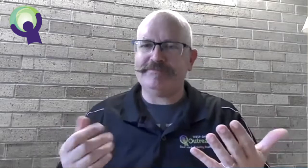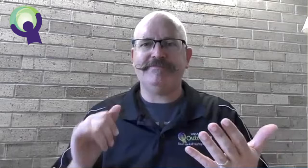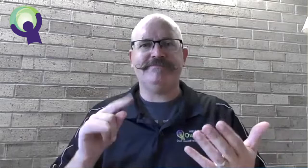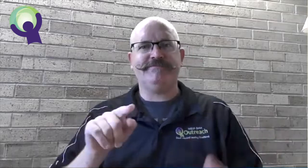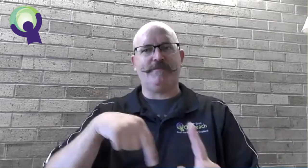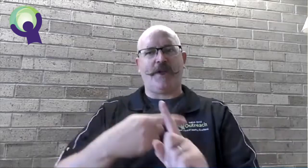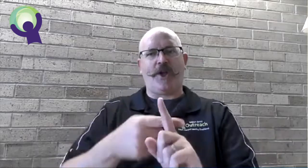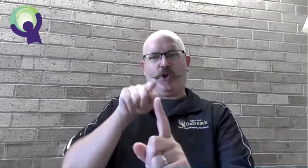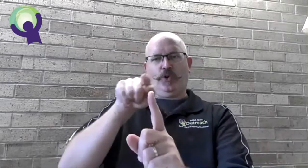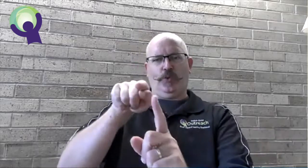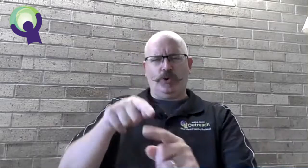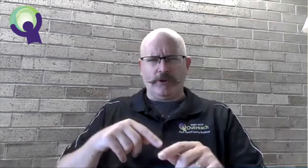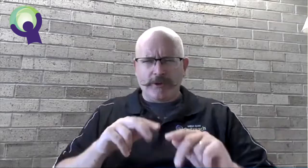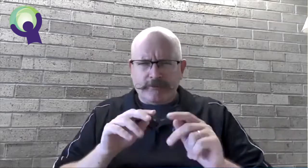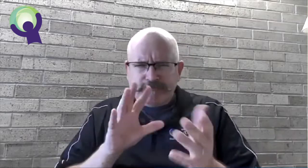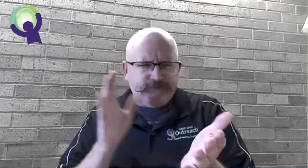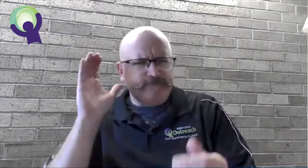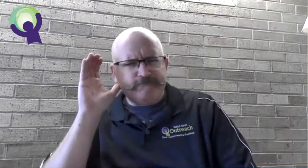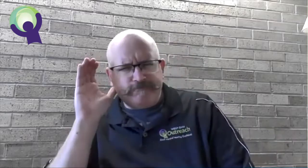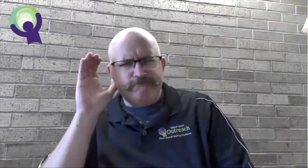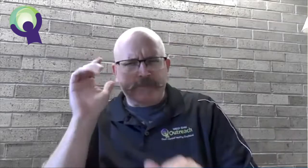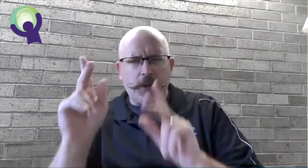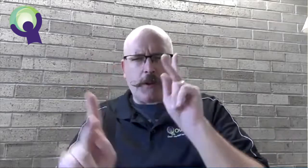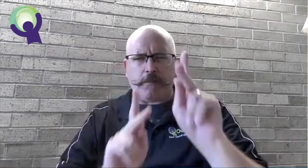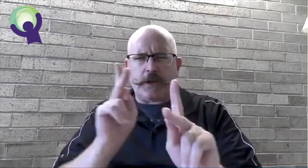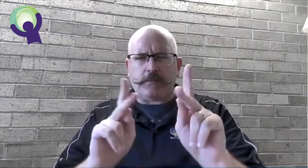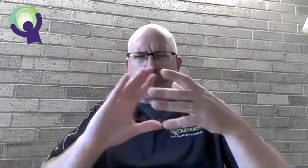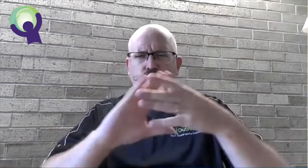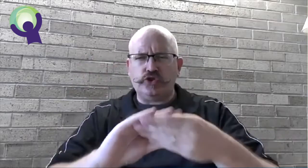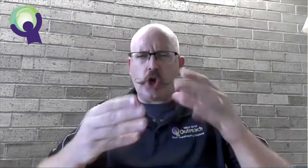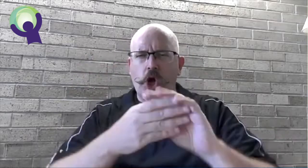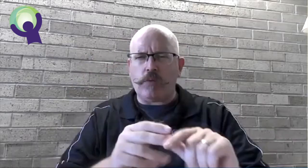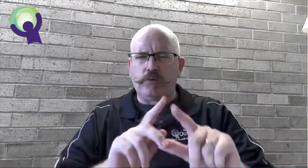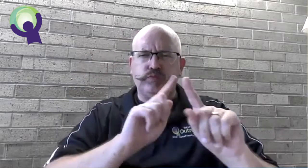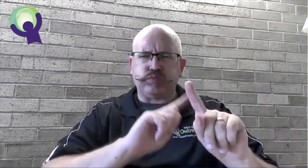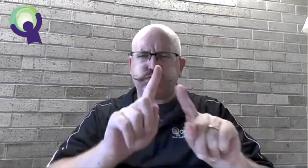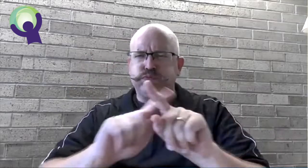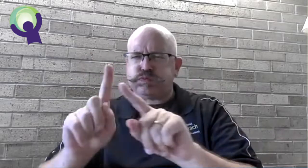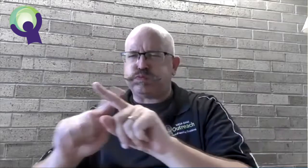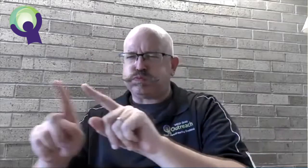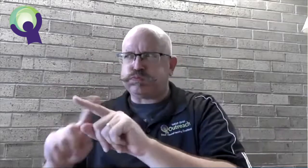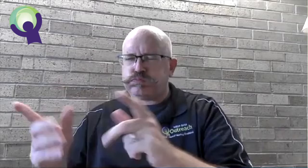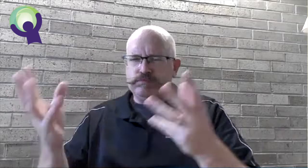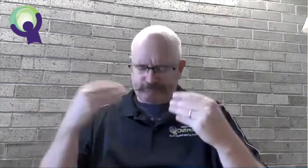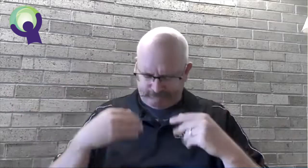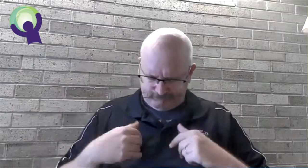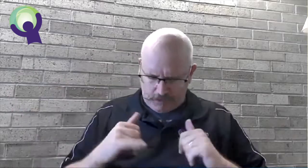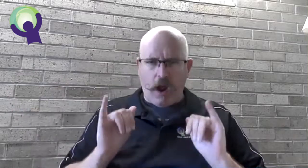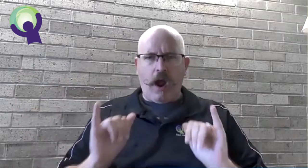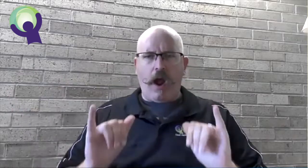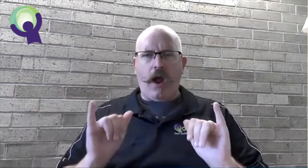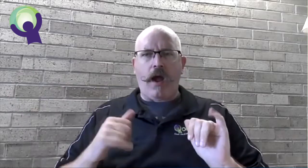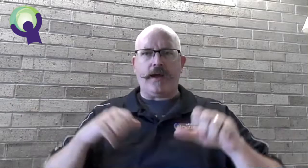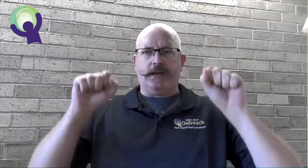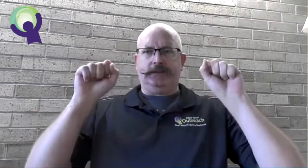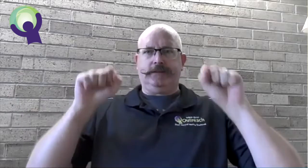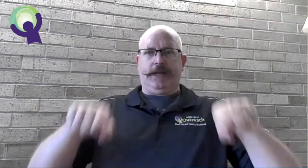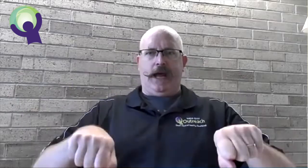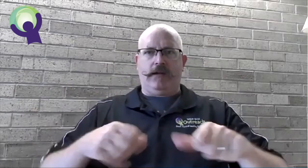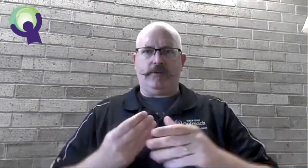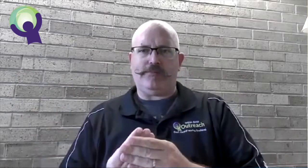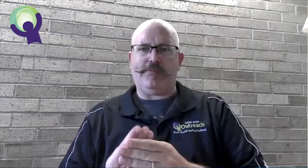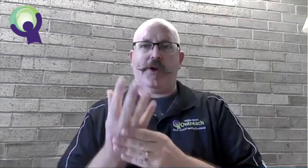Personal growth hour is a time for you to listen others' stories, take those stories in, and figure